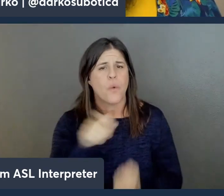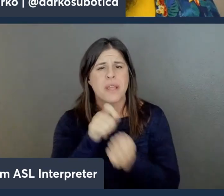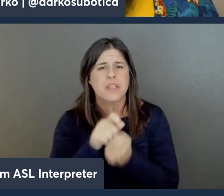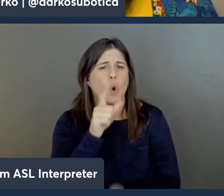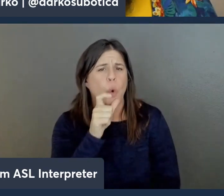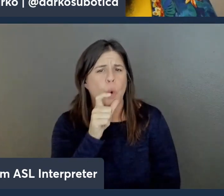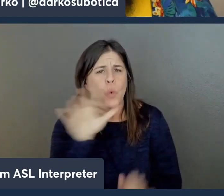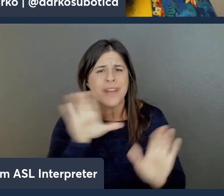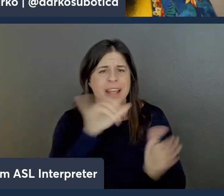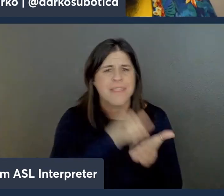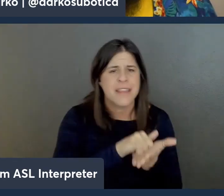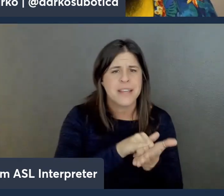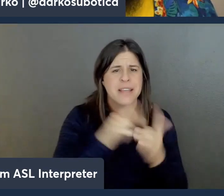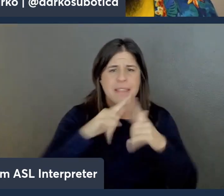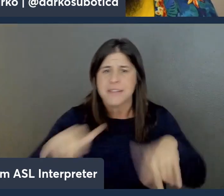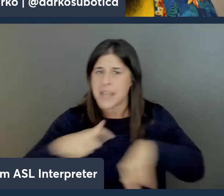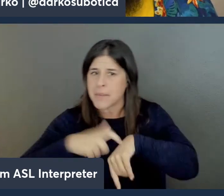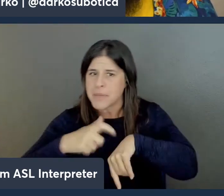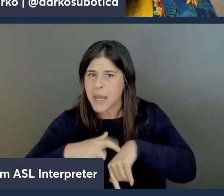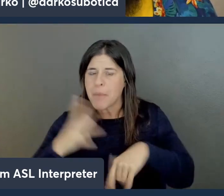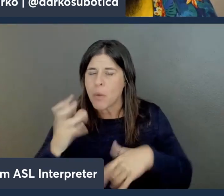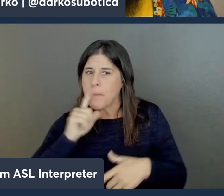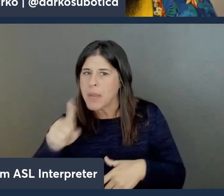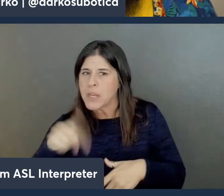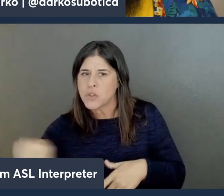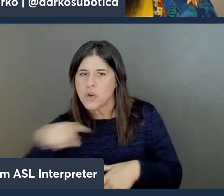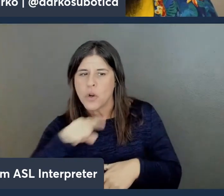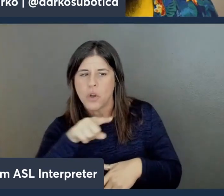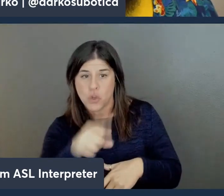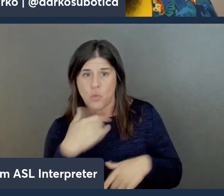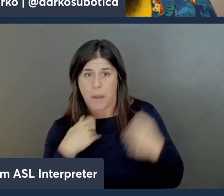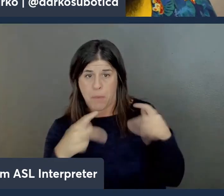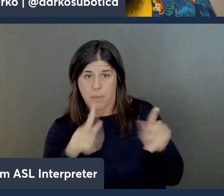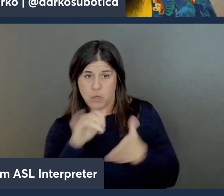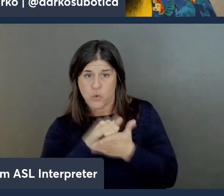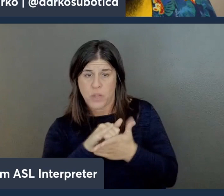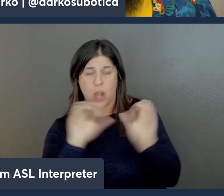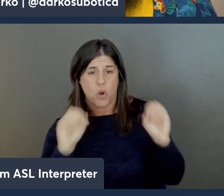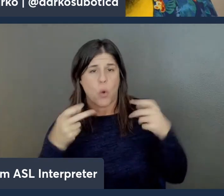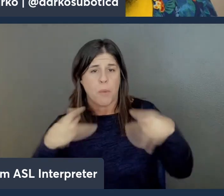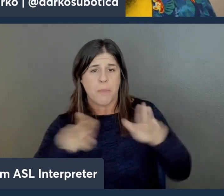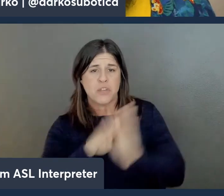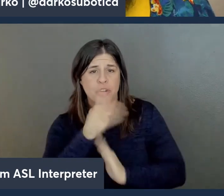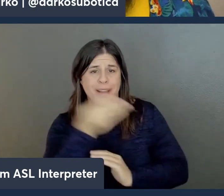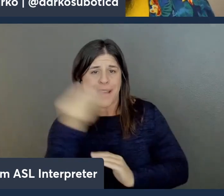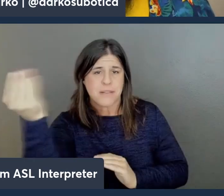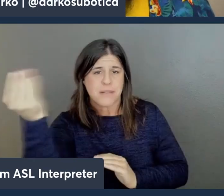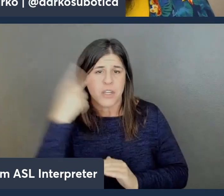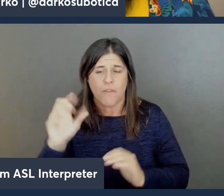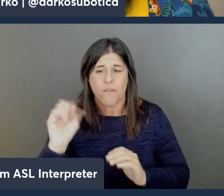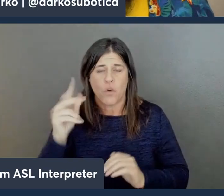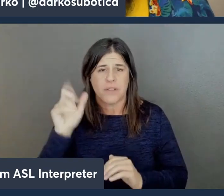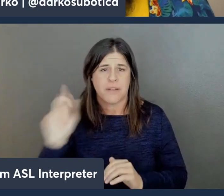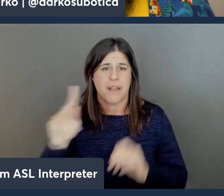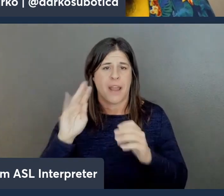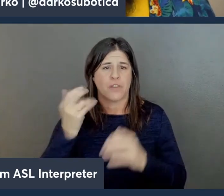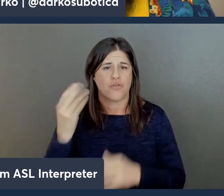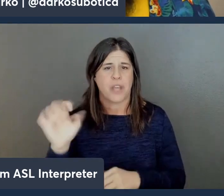at the same time, they wanted to make sure that there are no permission escalations in the Slack Channels. But what this really is,